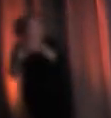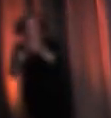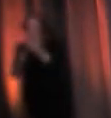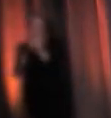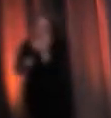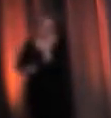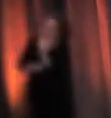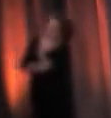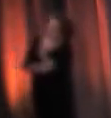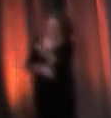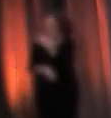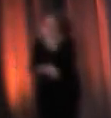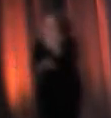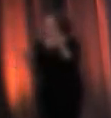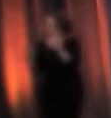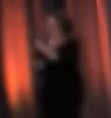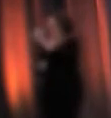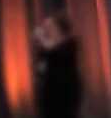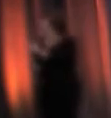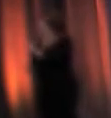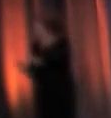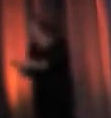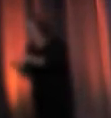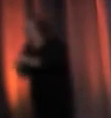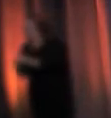it alerts us to the digital literacy deficit still within